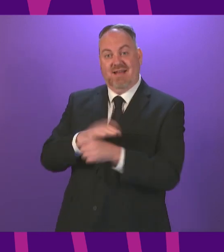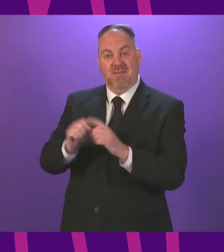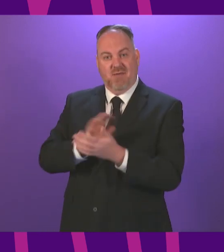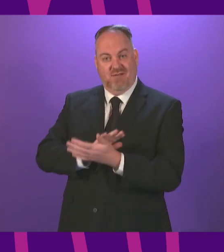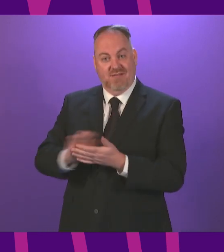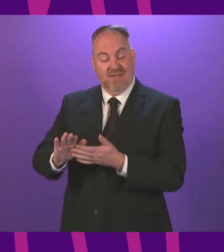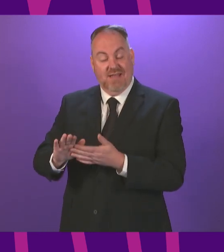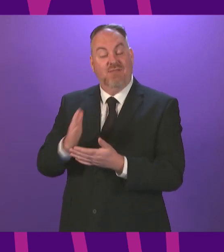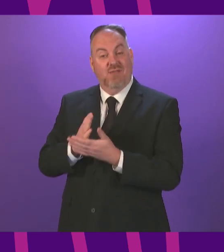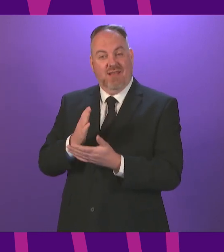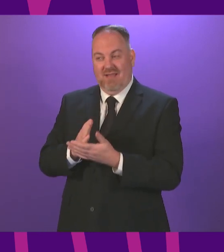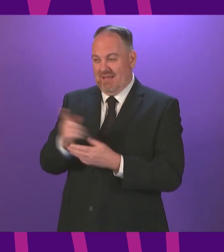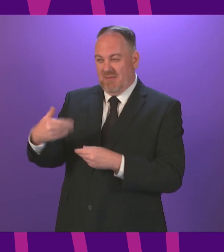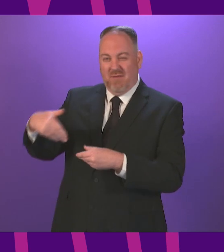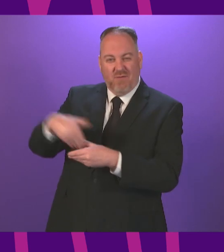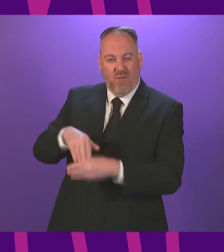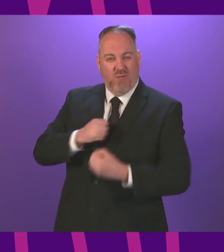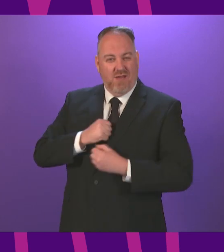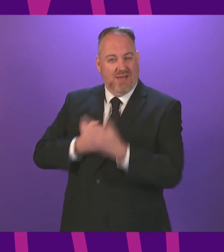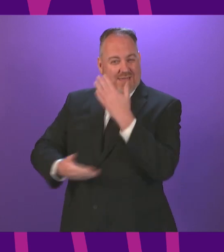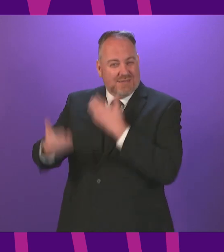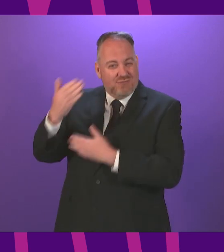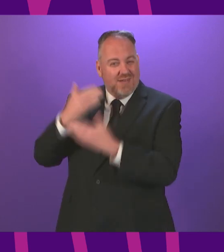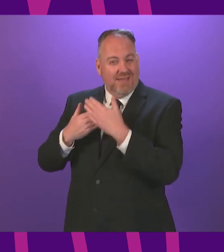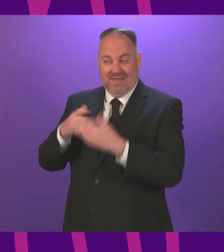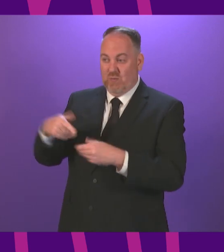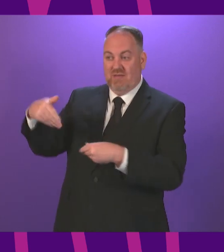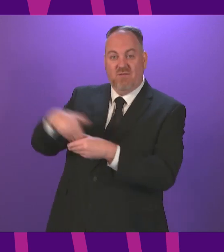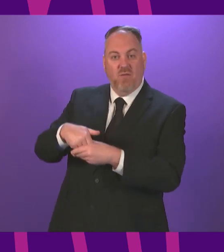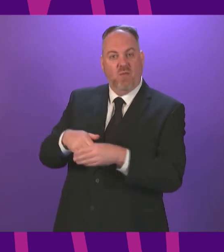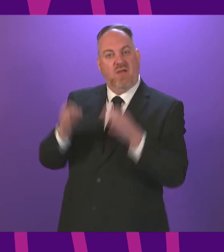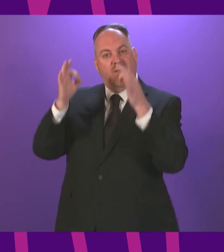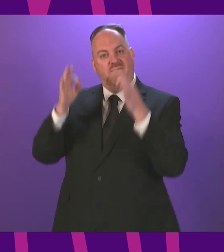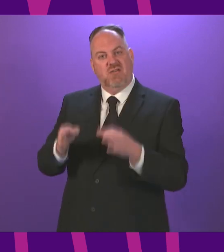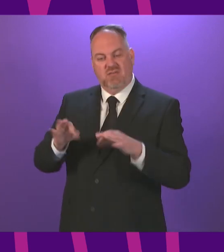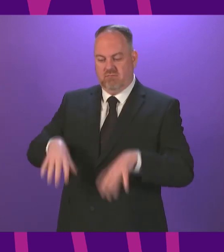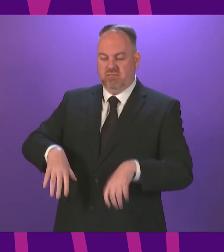history, including, of course, the official openings of the Scottish Parliament. He served